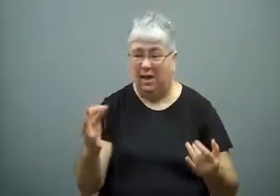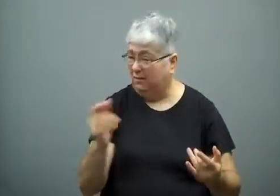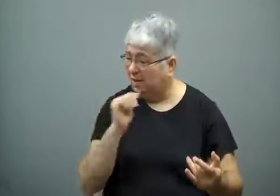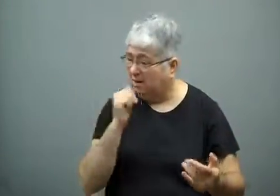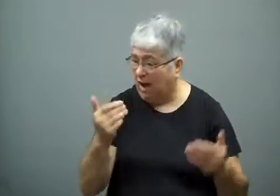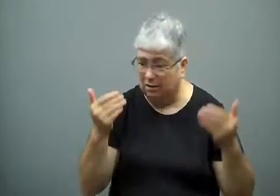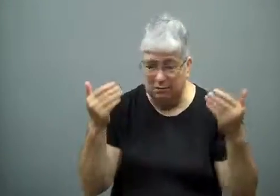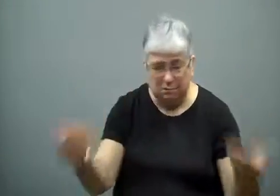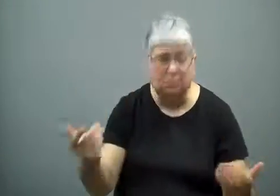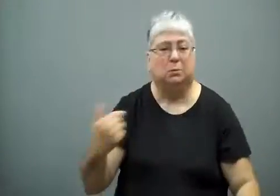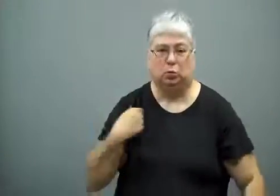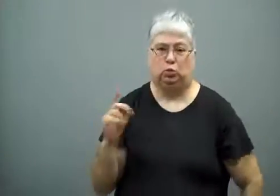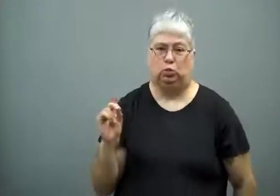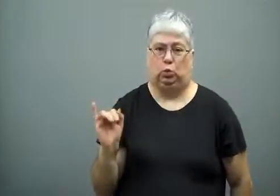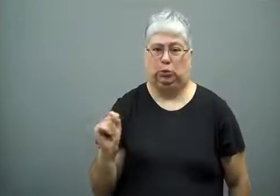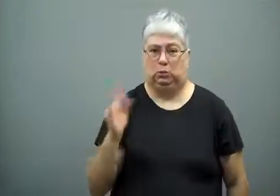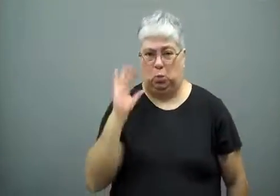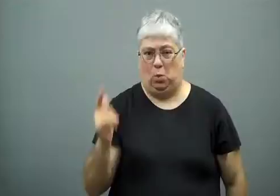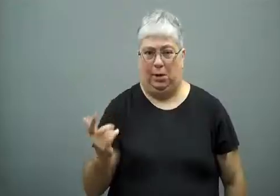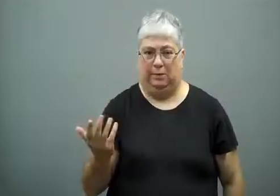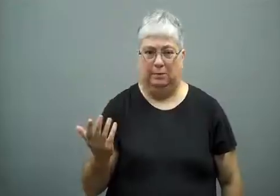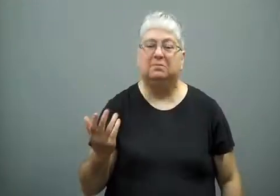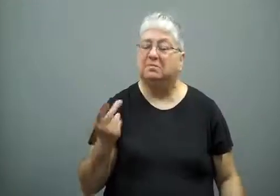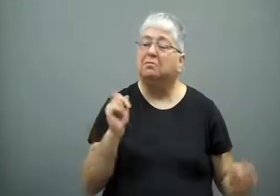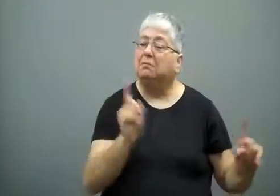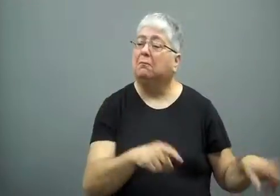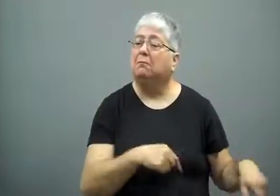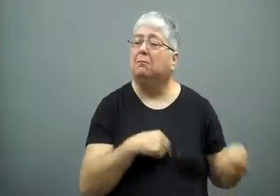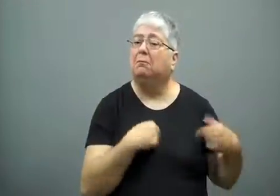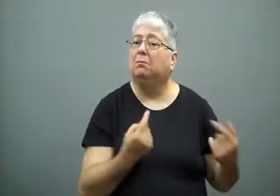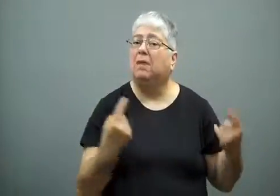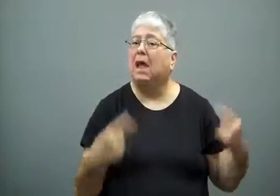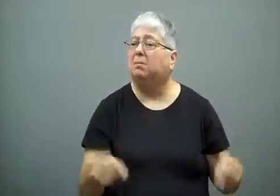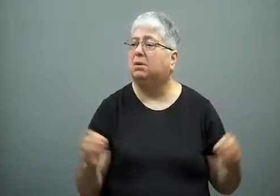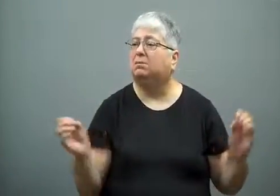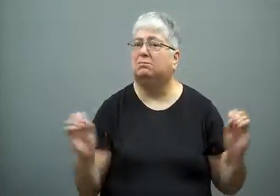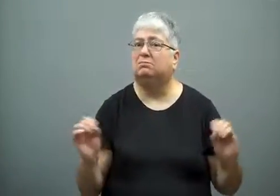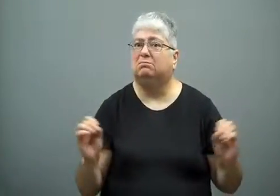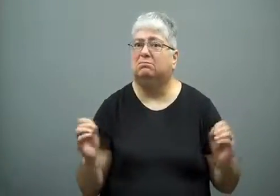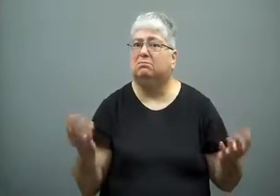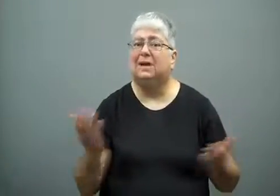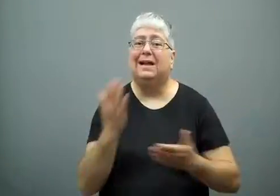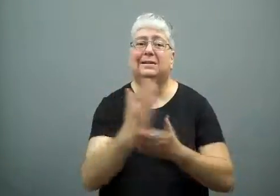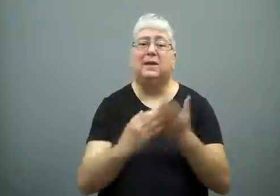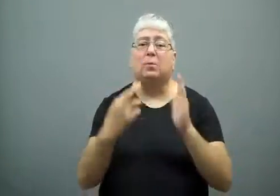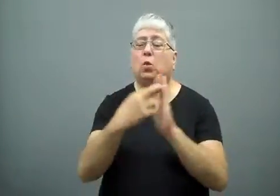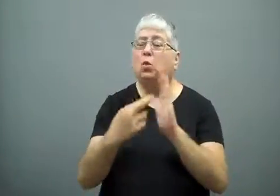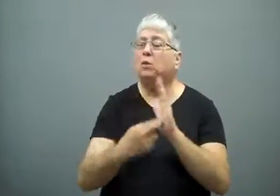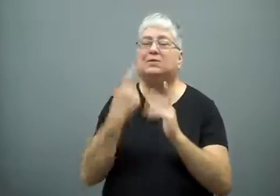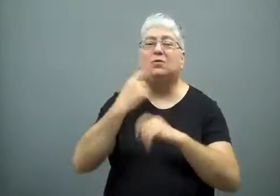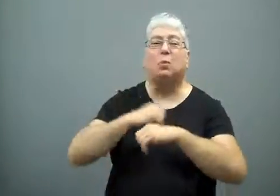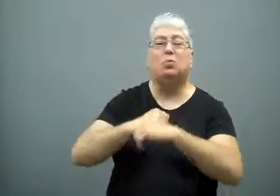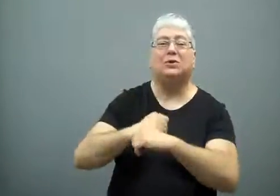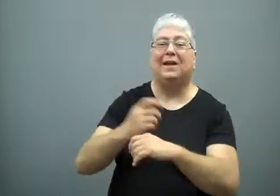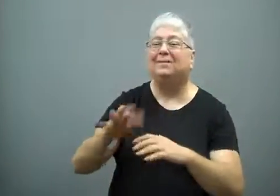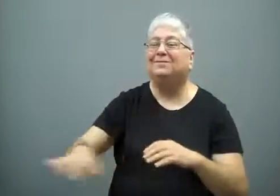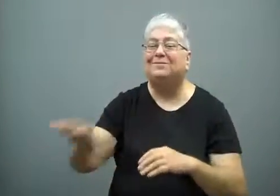If Congress didn't do it, then he would.